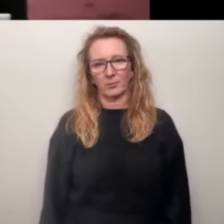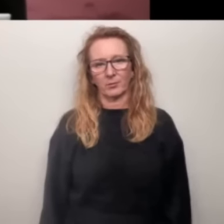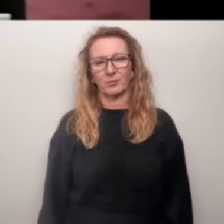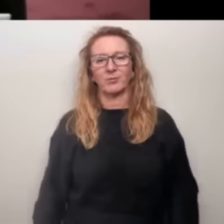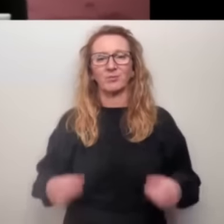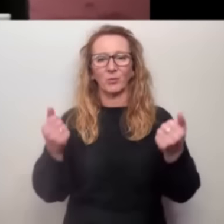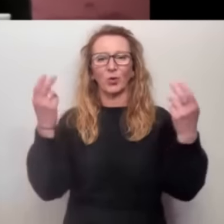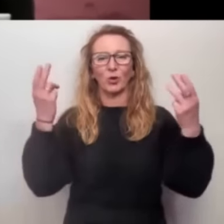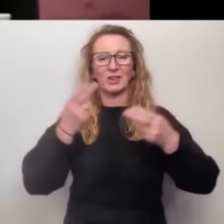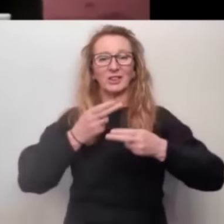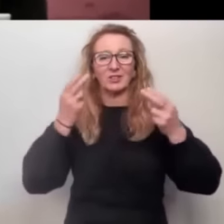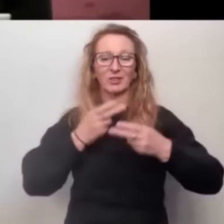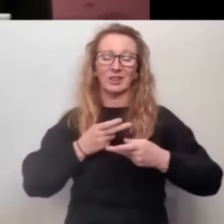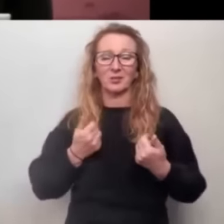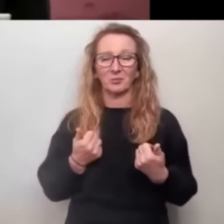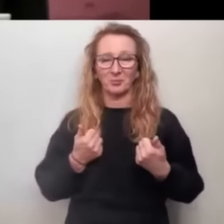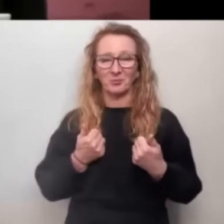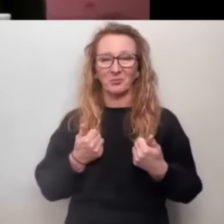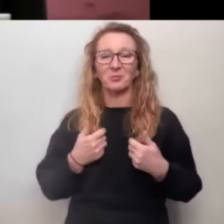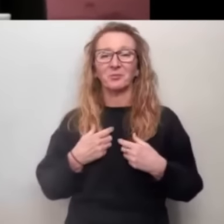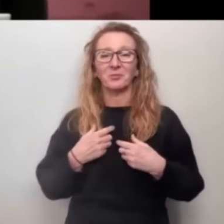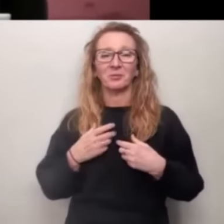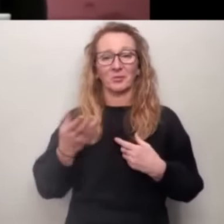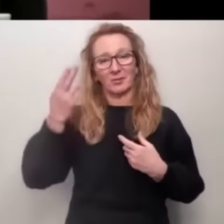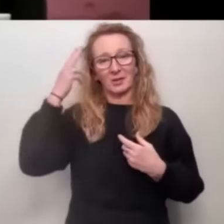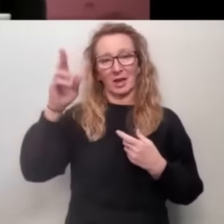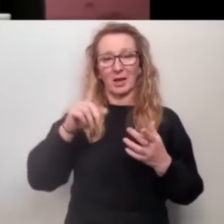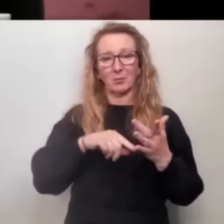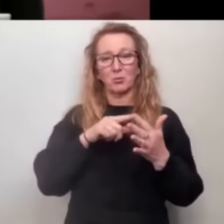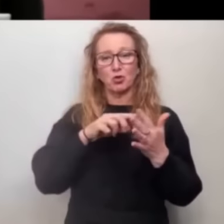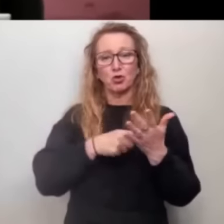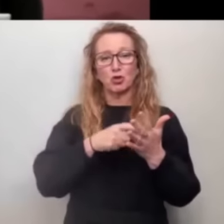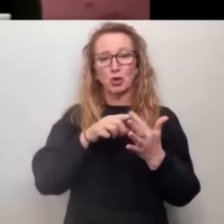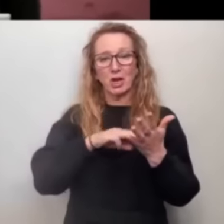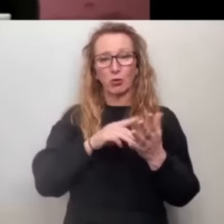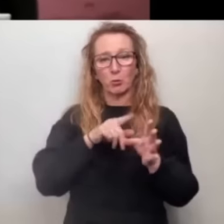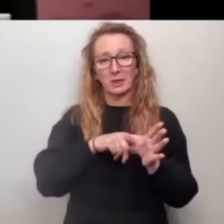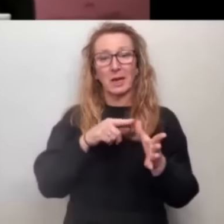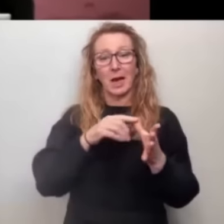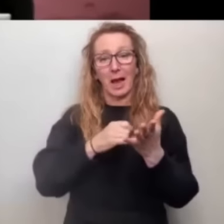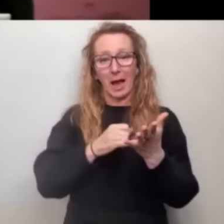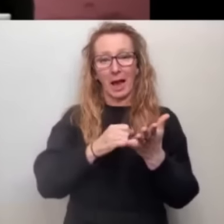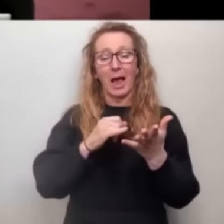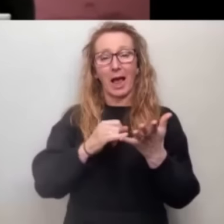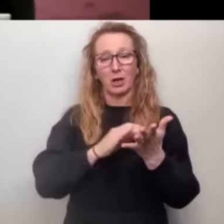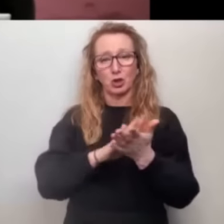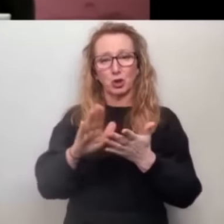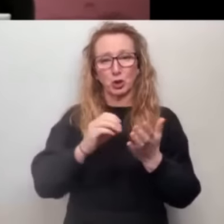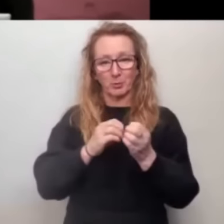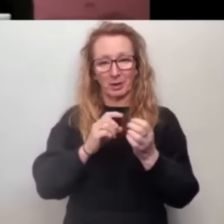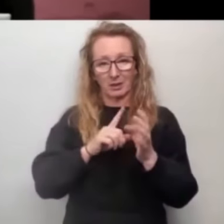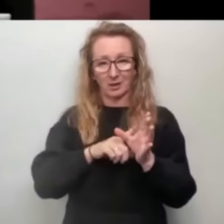Good evening everyone. My name is Jeremy Ashby. I'm the head properties curator at English Heritage